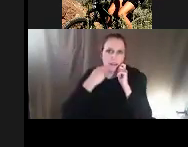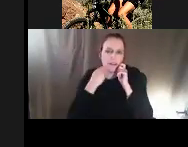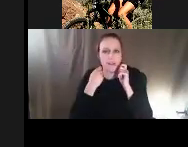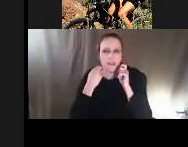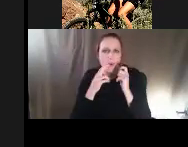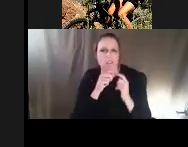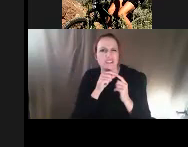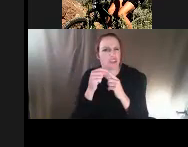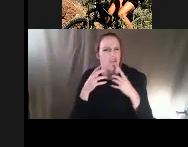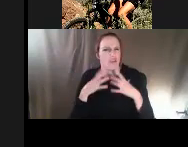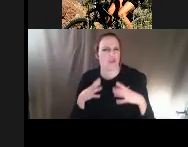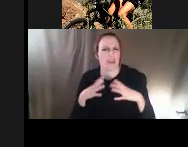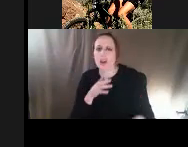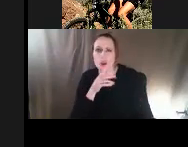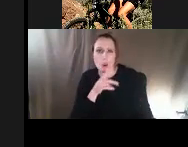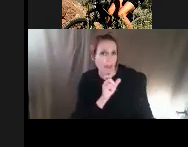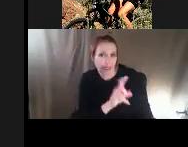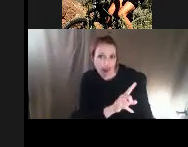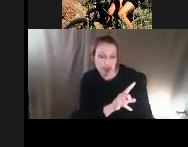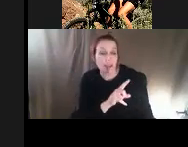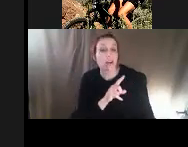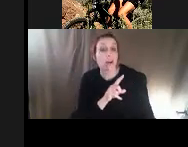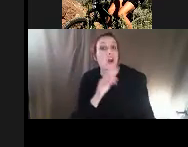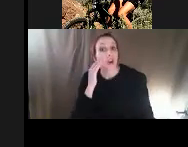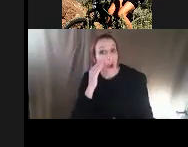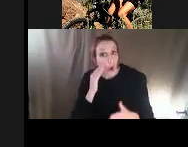what it represents and accept it.